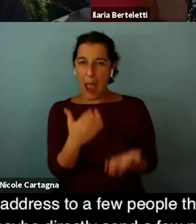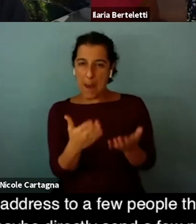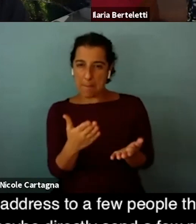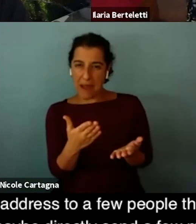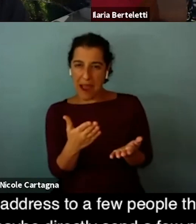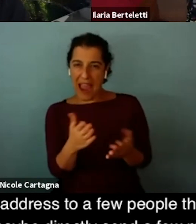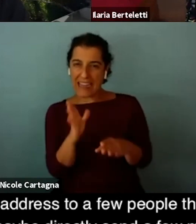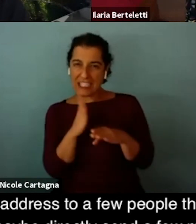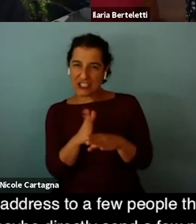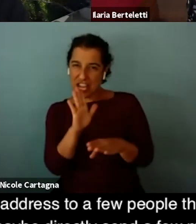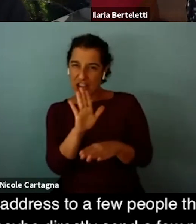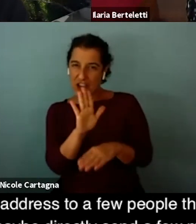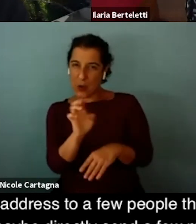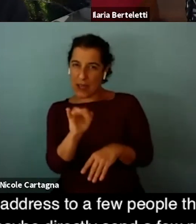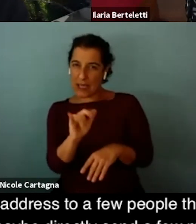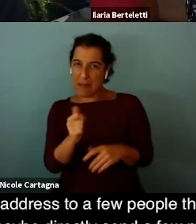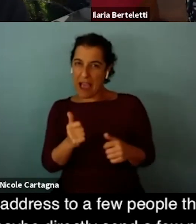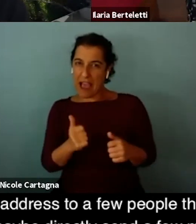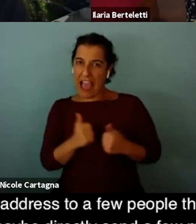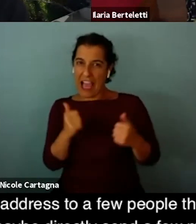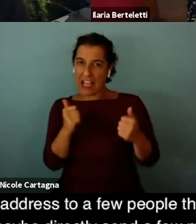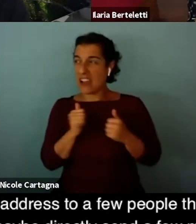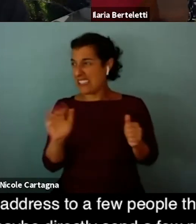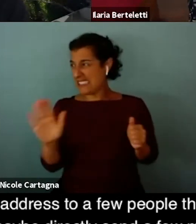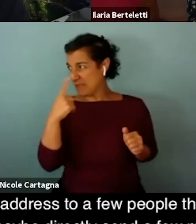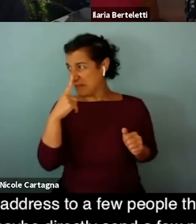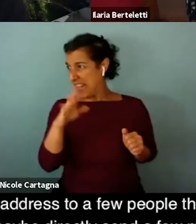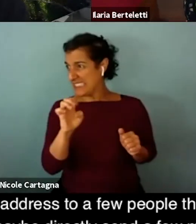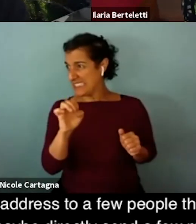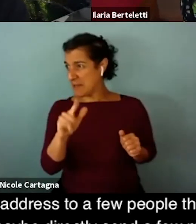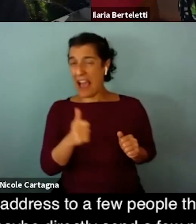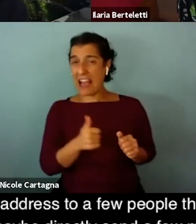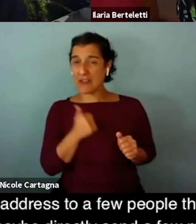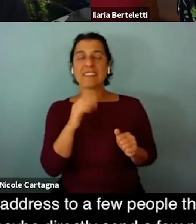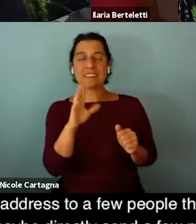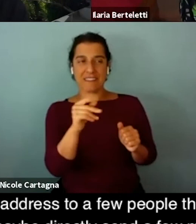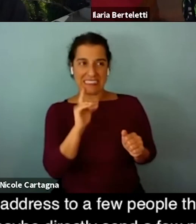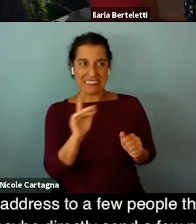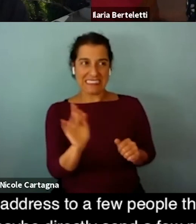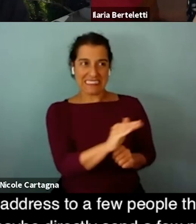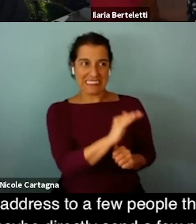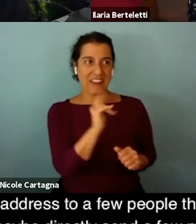people that i've already asked um for them to like directly send a few more questions thank